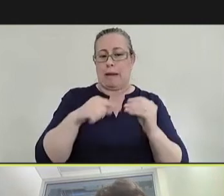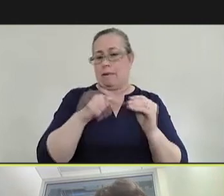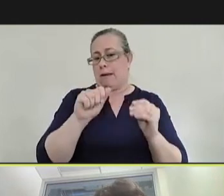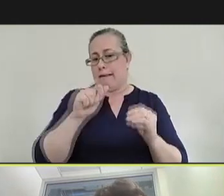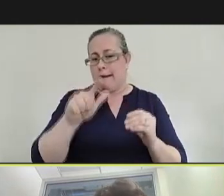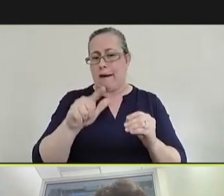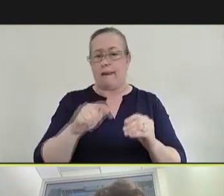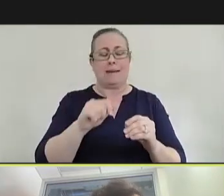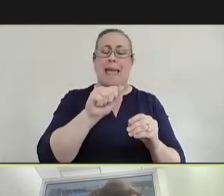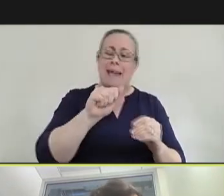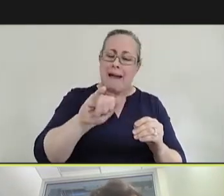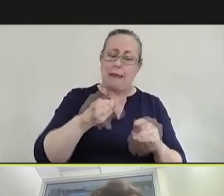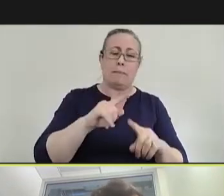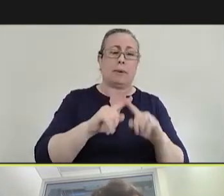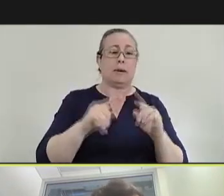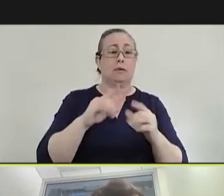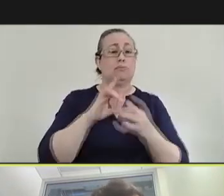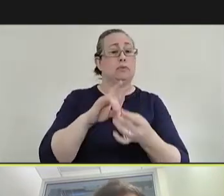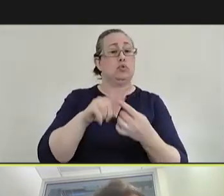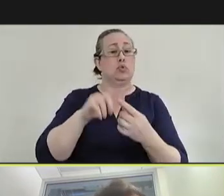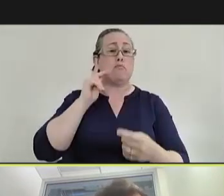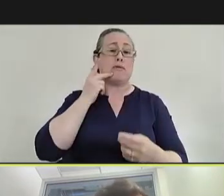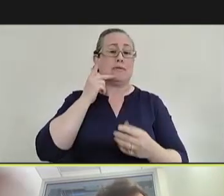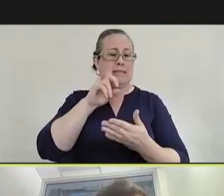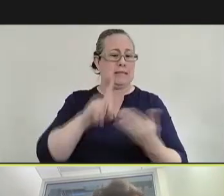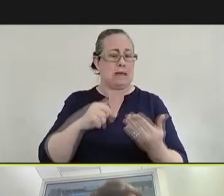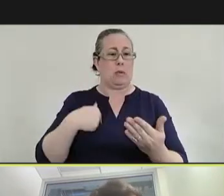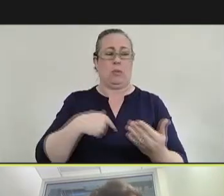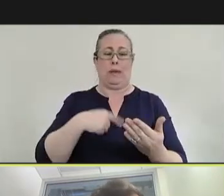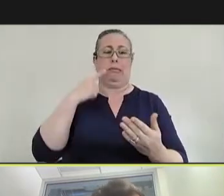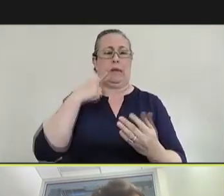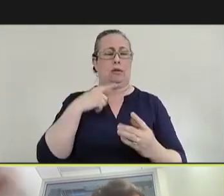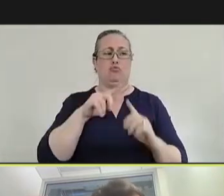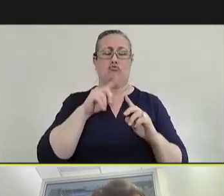least in the context of protein design, we think it's a really positive force in designing these